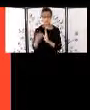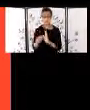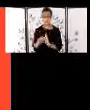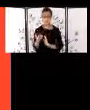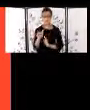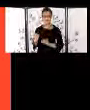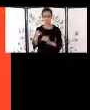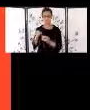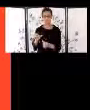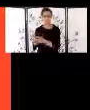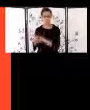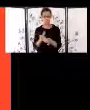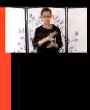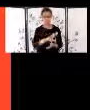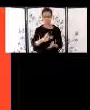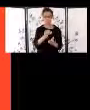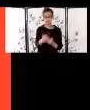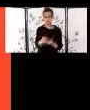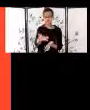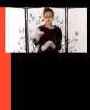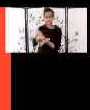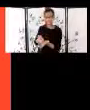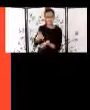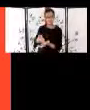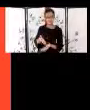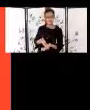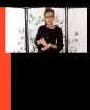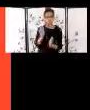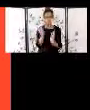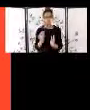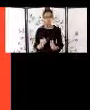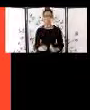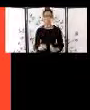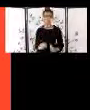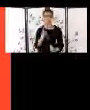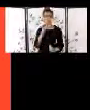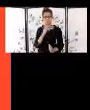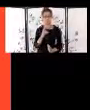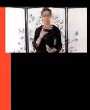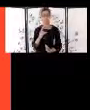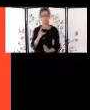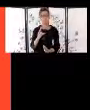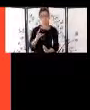to claim them against your grant amount. So, keep all your receipts, invoices, and correspondence